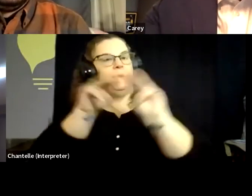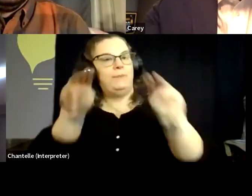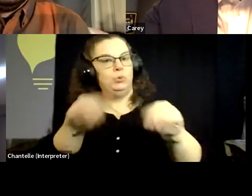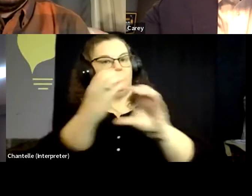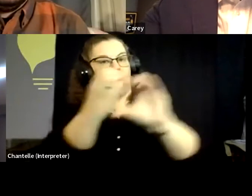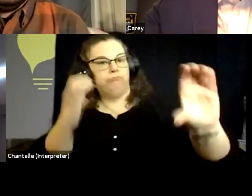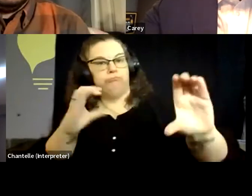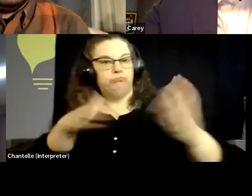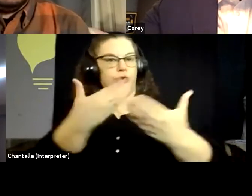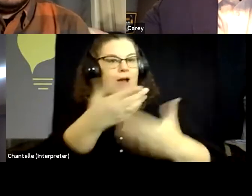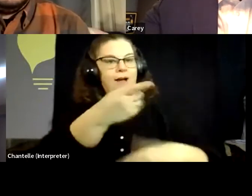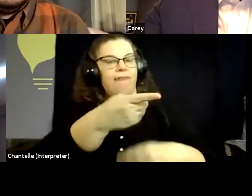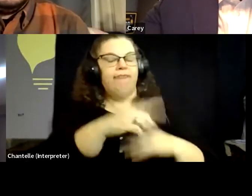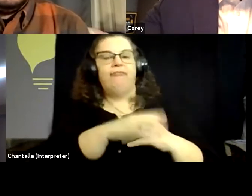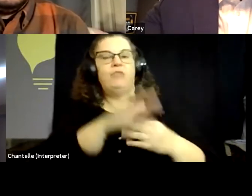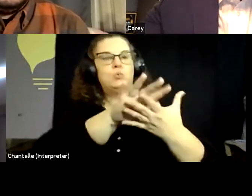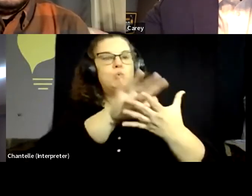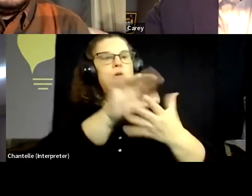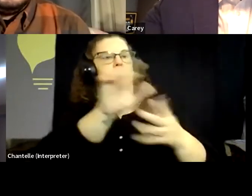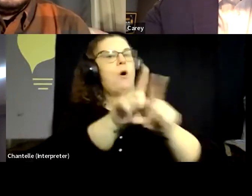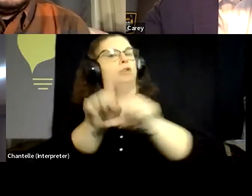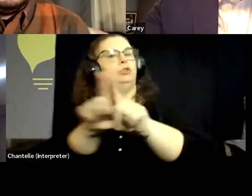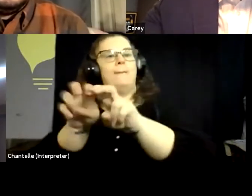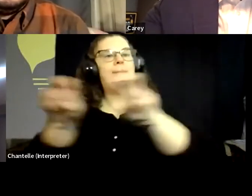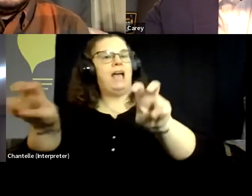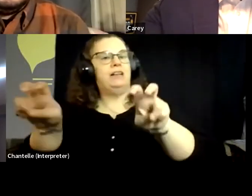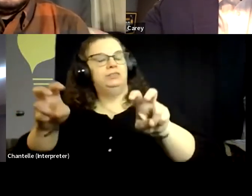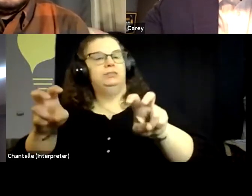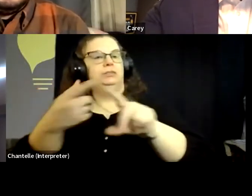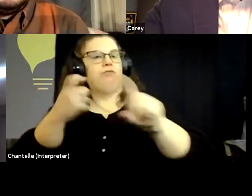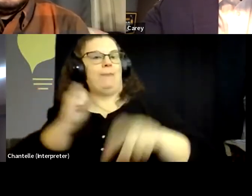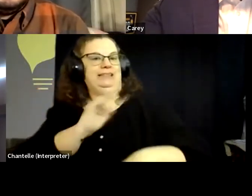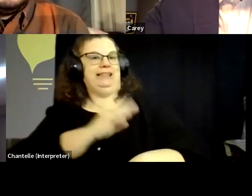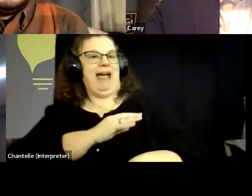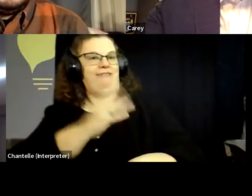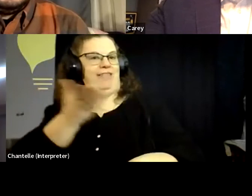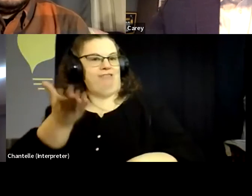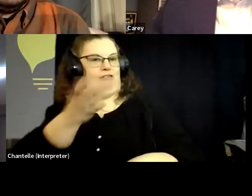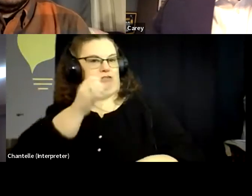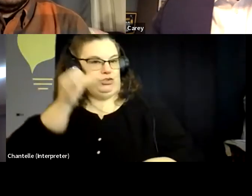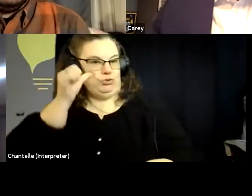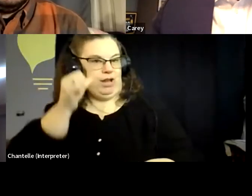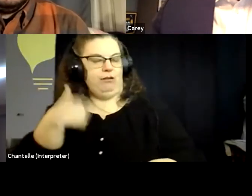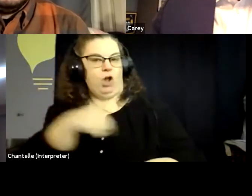We did a panel with a number of Blue s front office staff there yesterday. We have